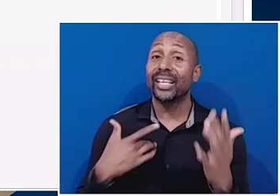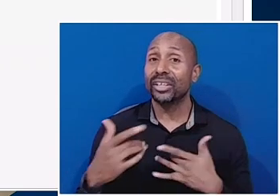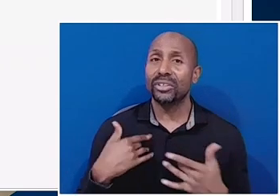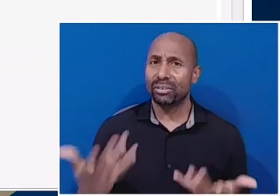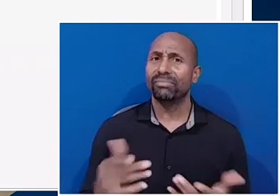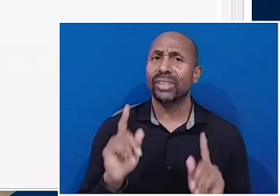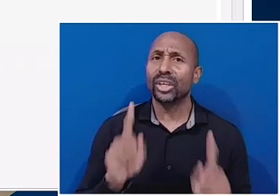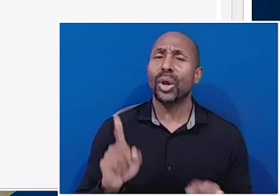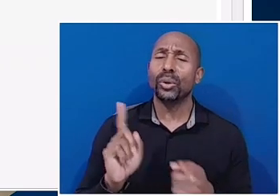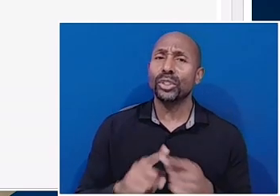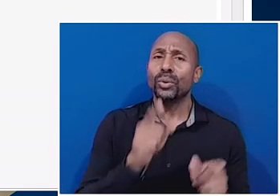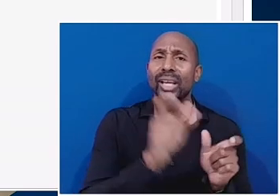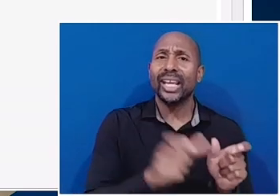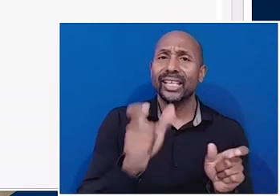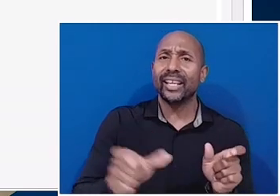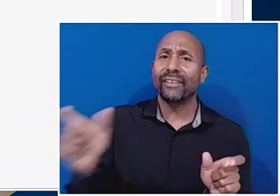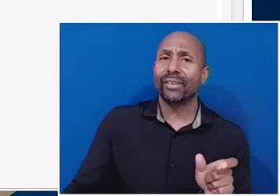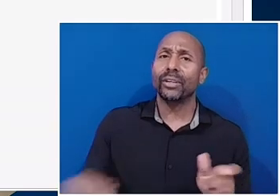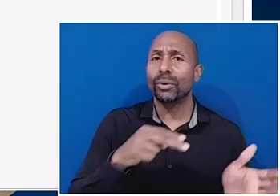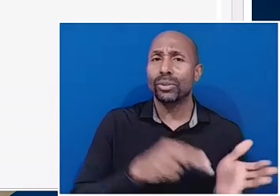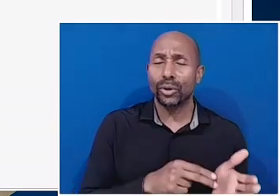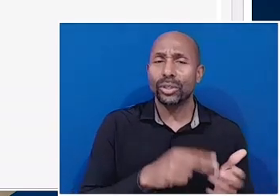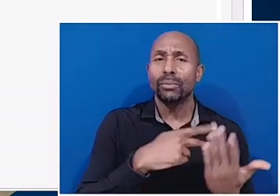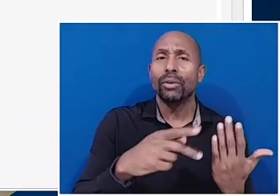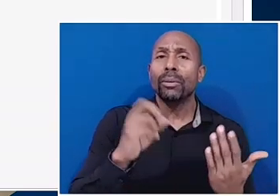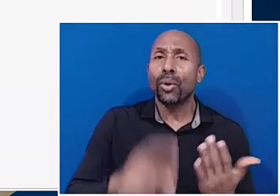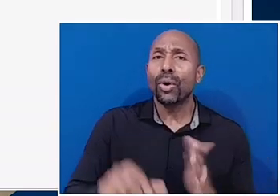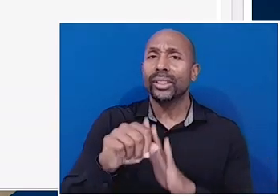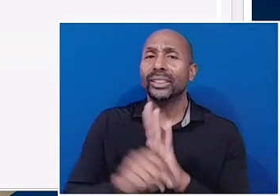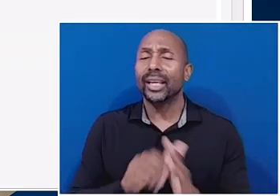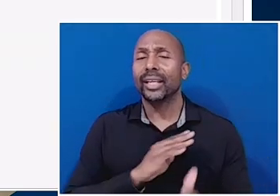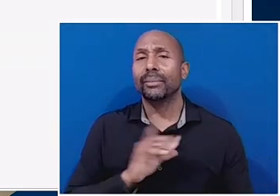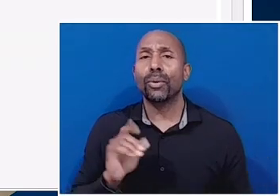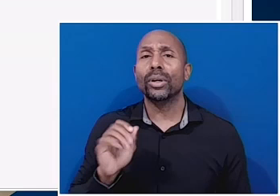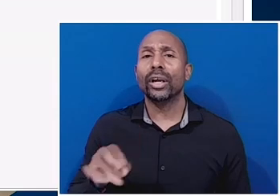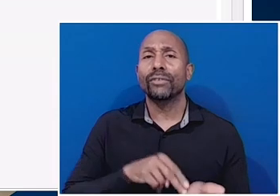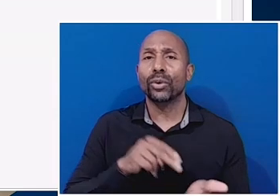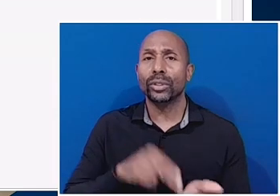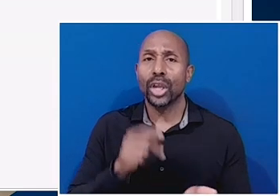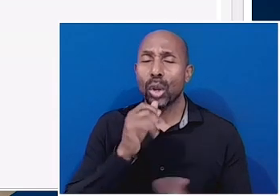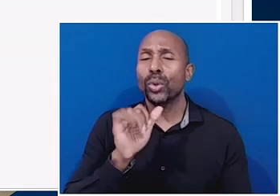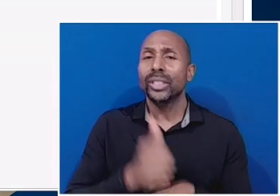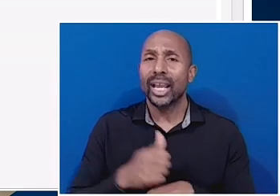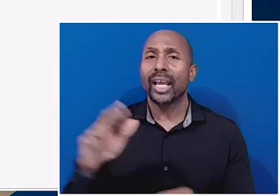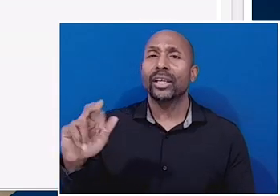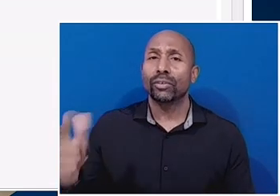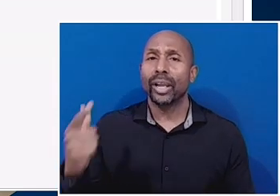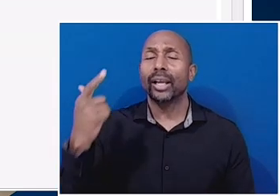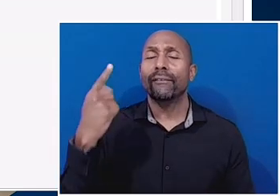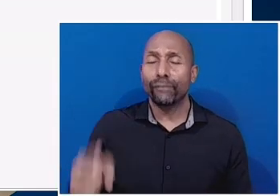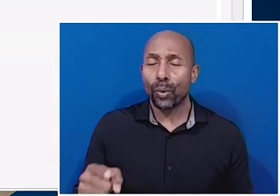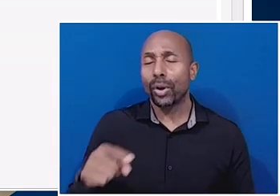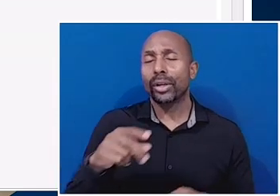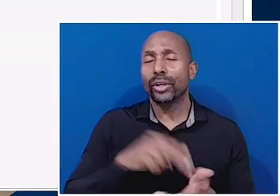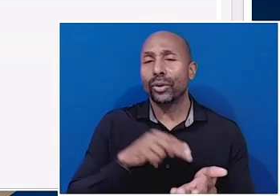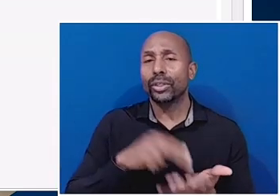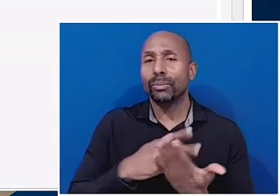or to the State Board of Nursing that actually sets the regulations for nursing programs in that state, because if you're